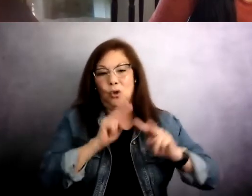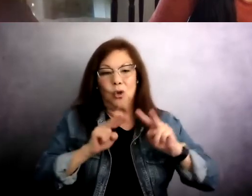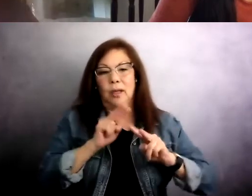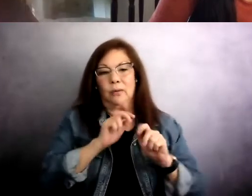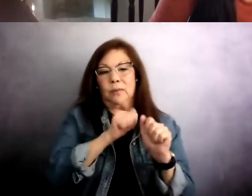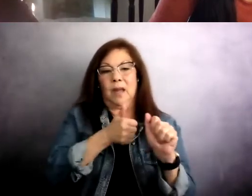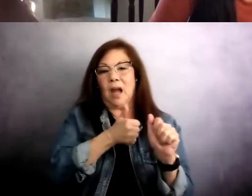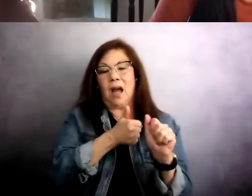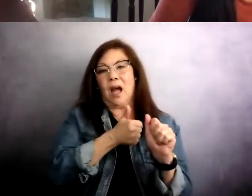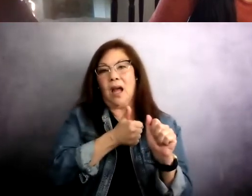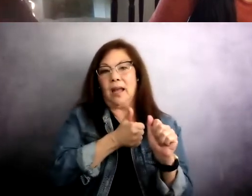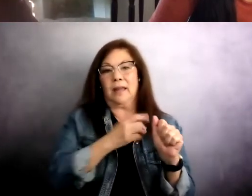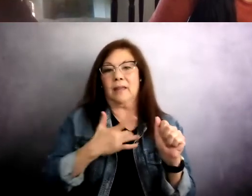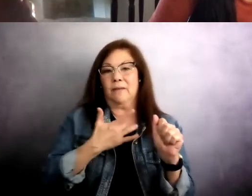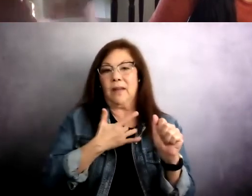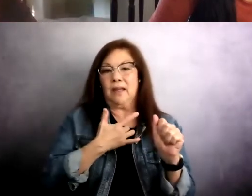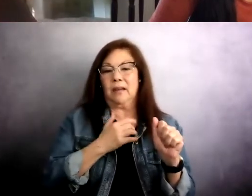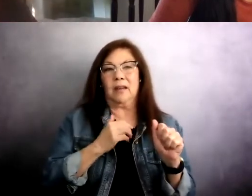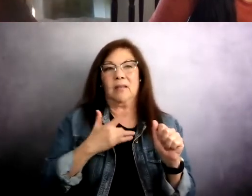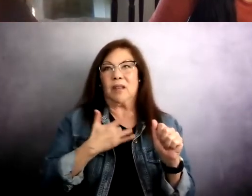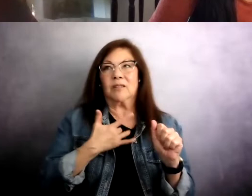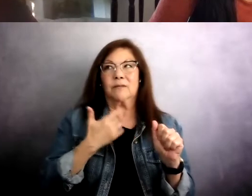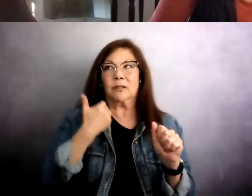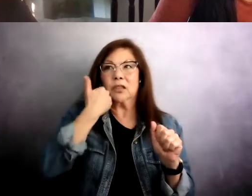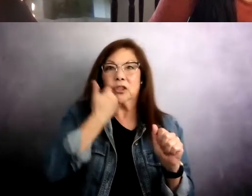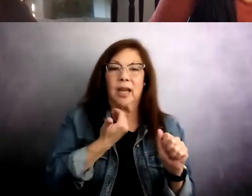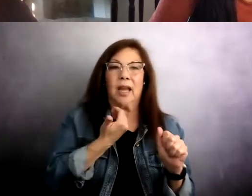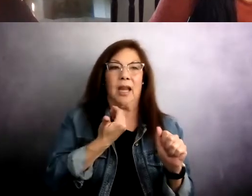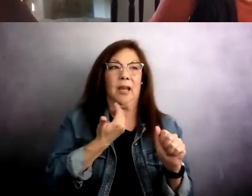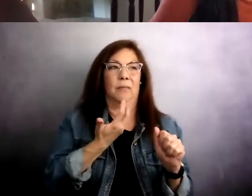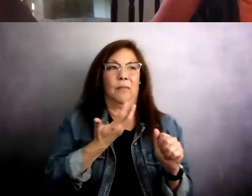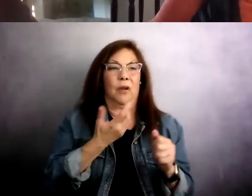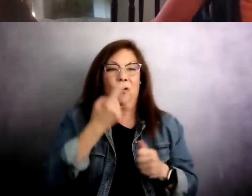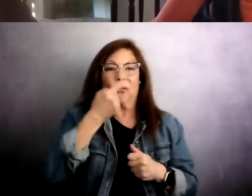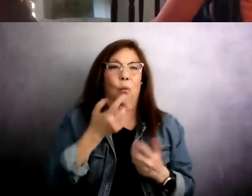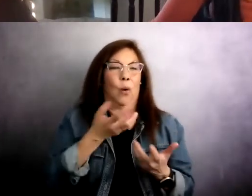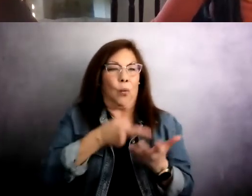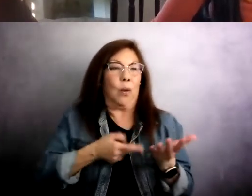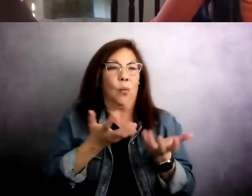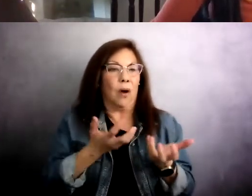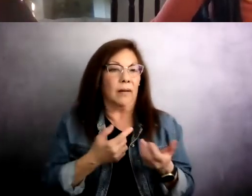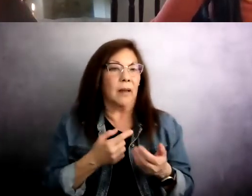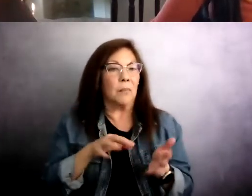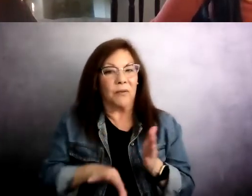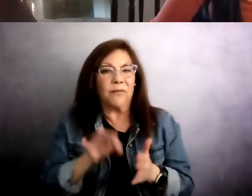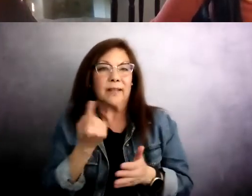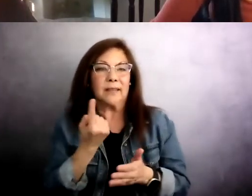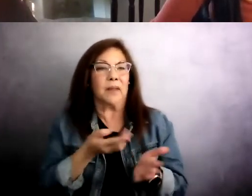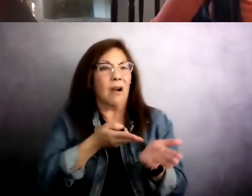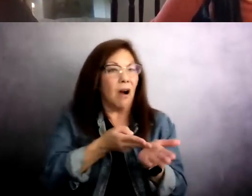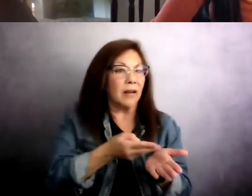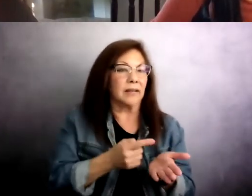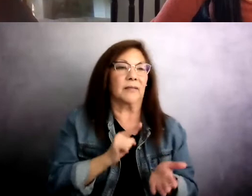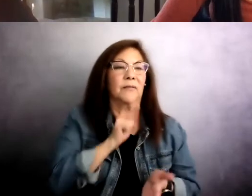feelings, is Starbucks is it starts making us feel ashamed for what we want.